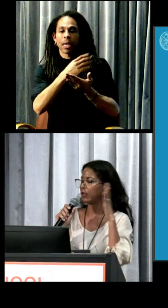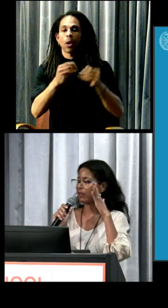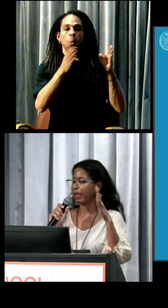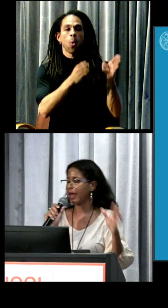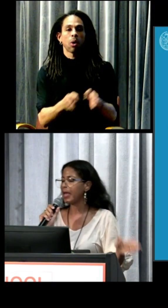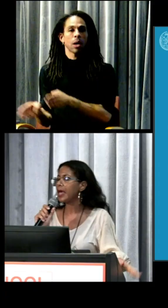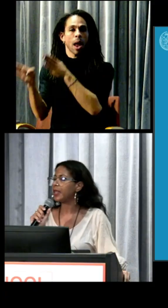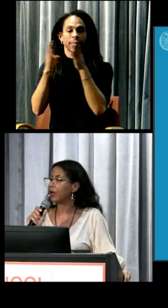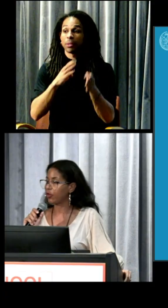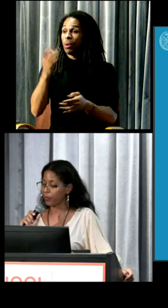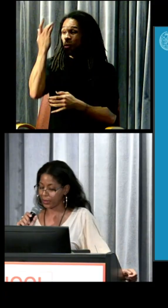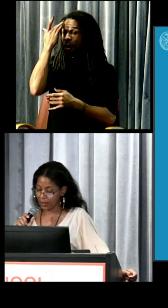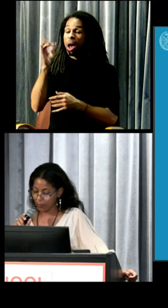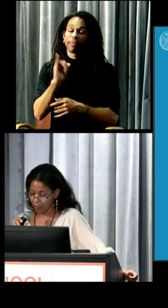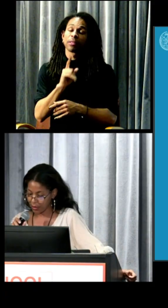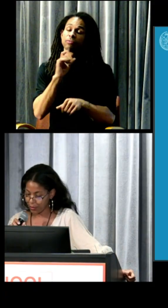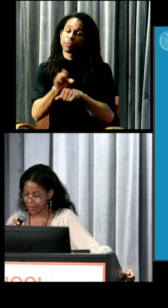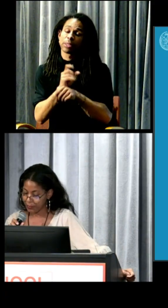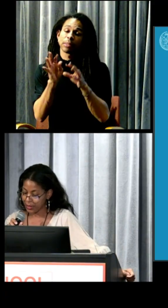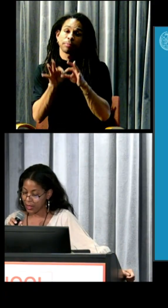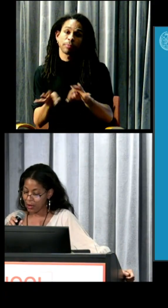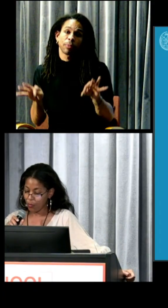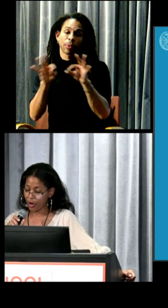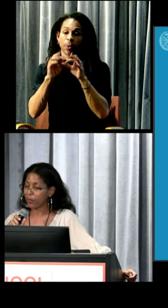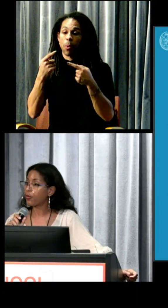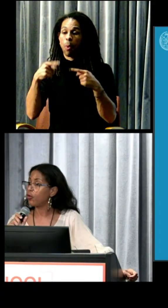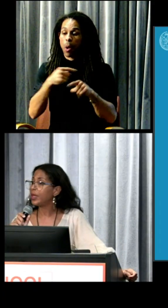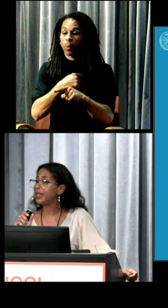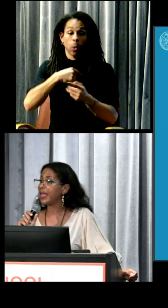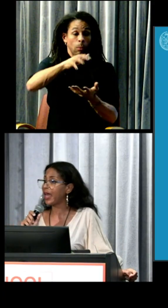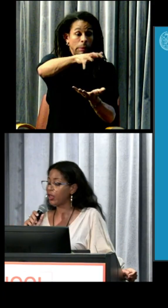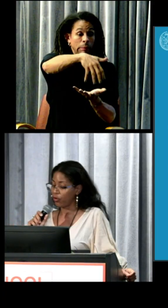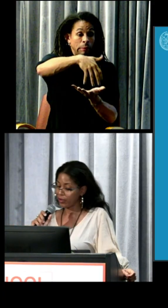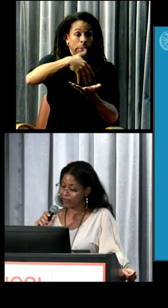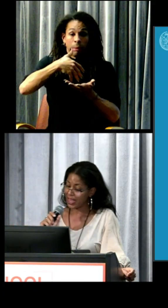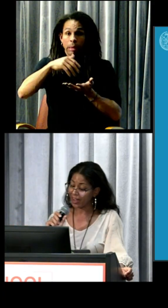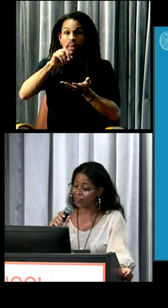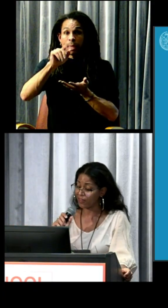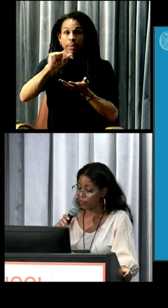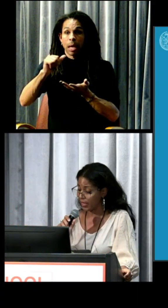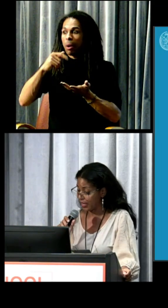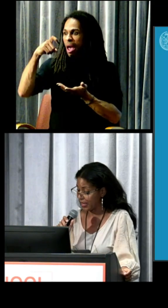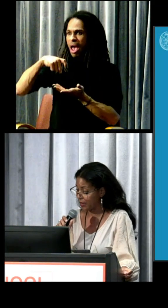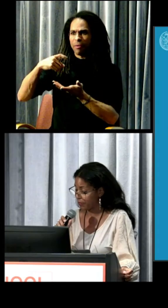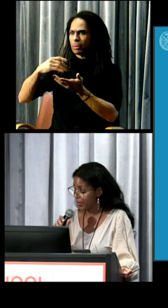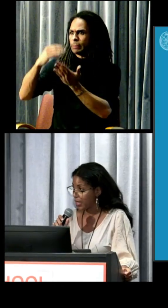And then the sum of that base profile score and all the blocks present on the sort of playing